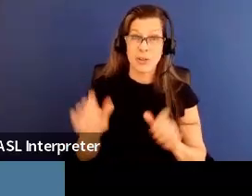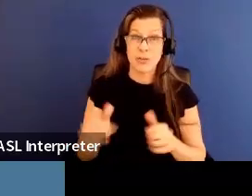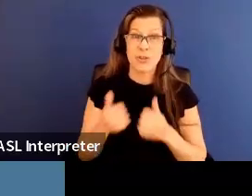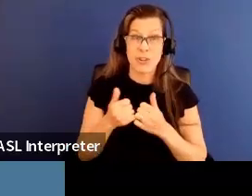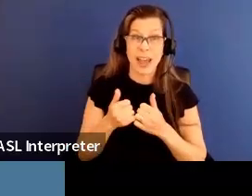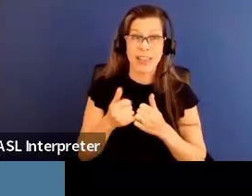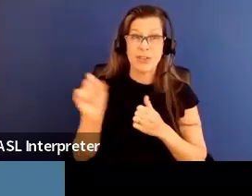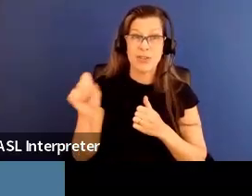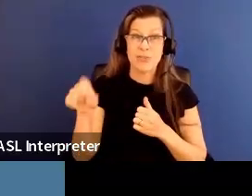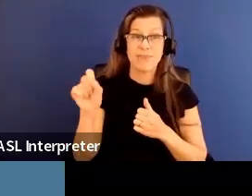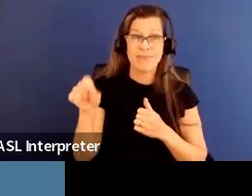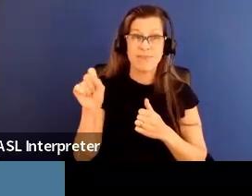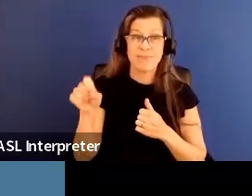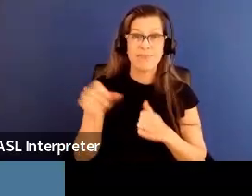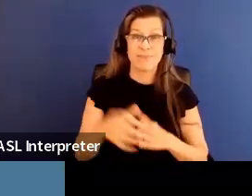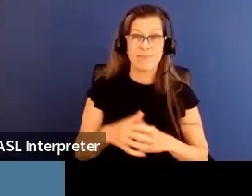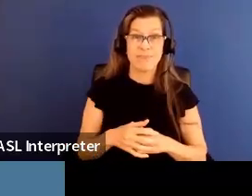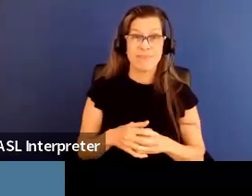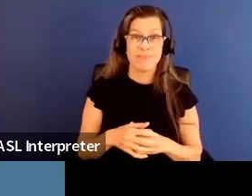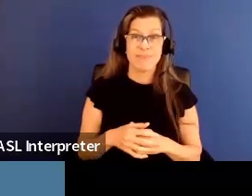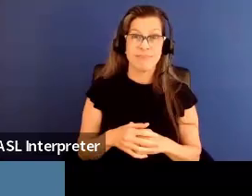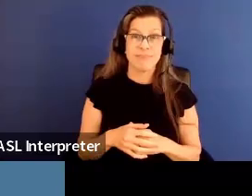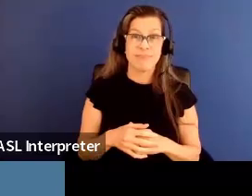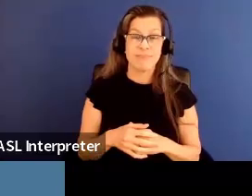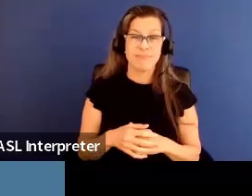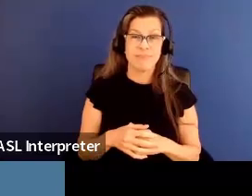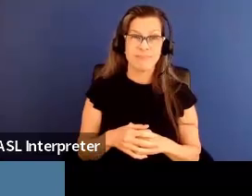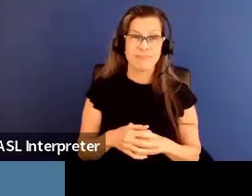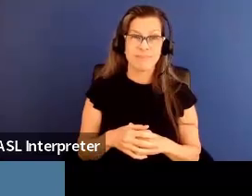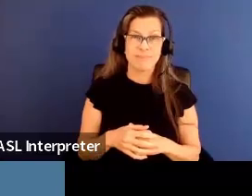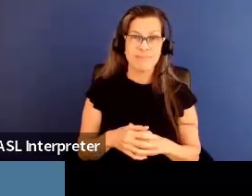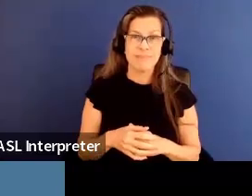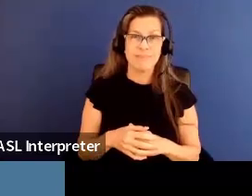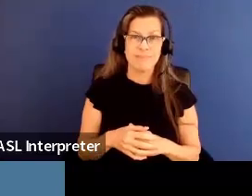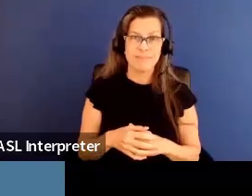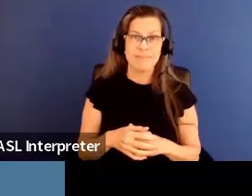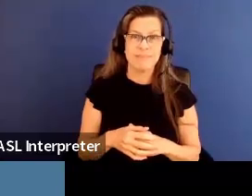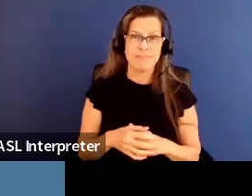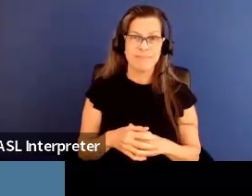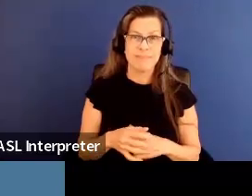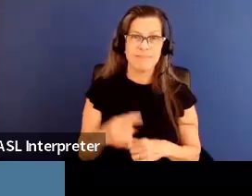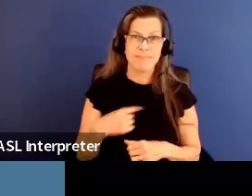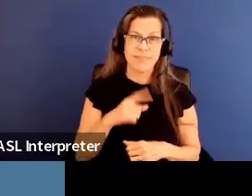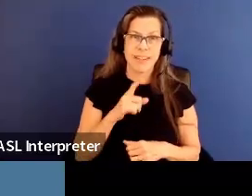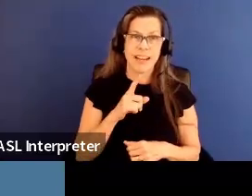medications which was really neat. I was actually at working at the capital when the